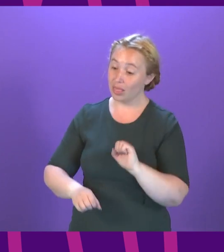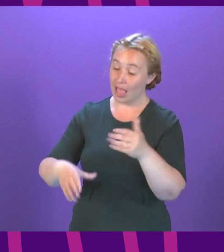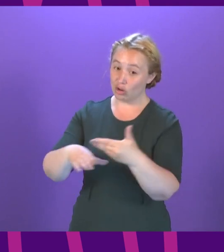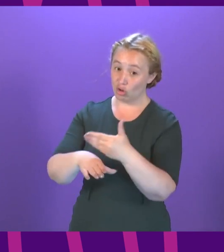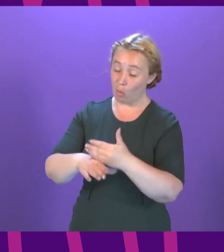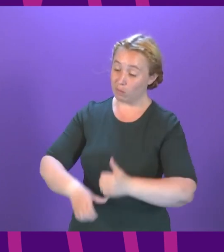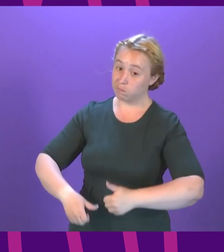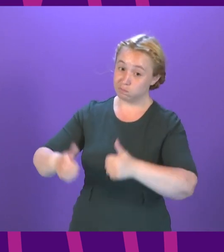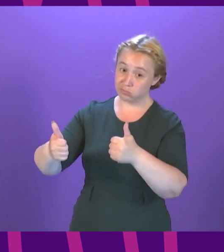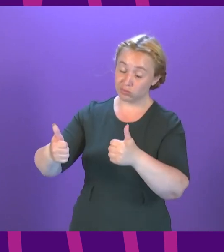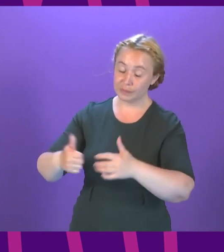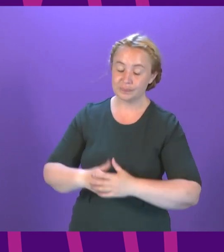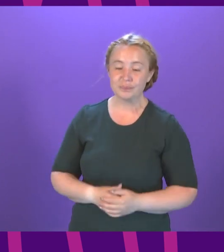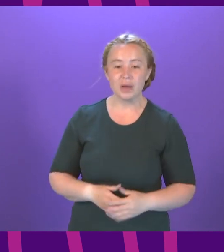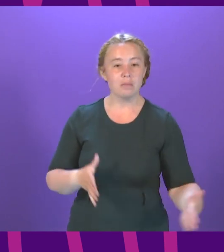I am certain that the First Minister will recognise, as I do,